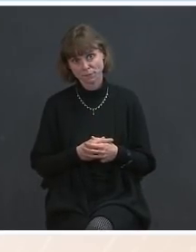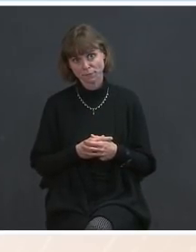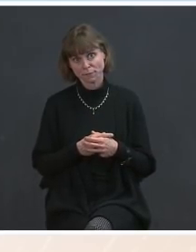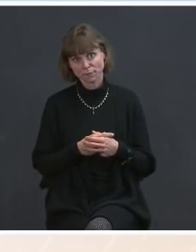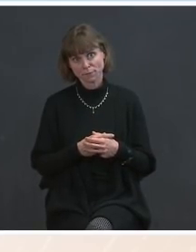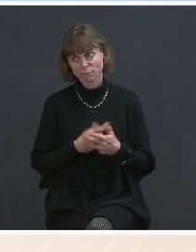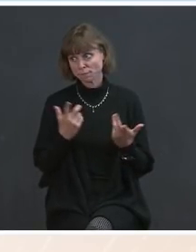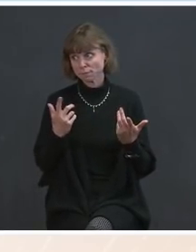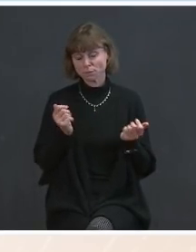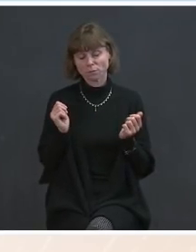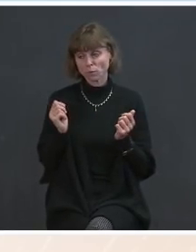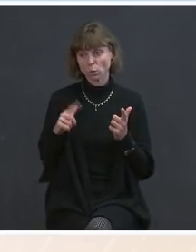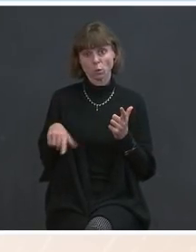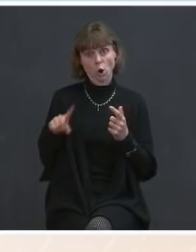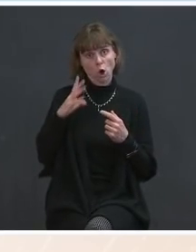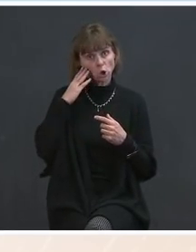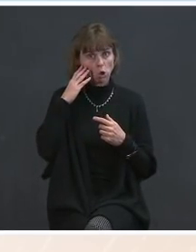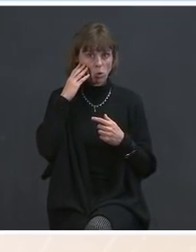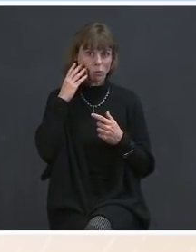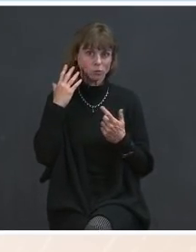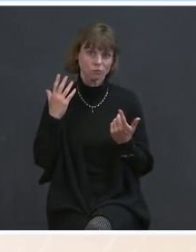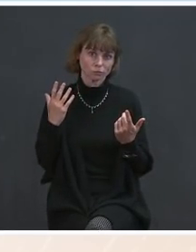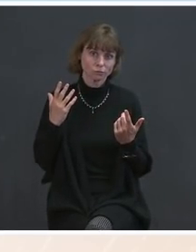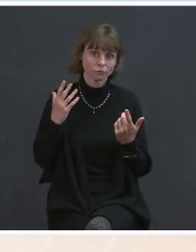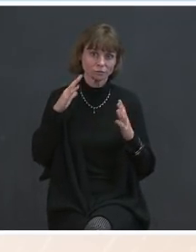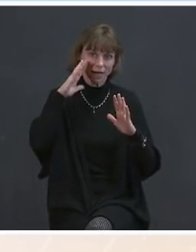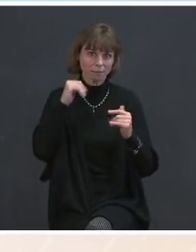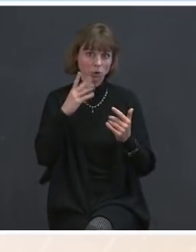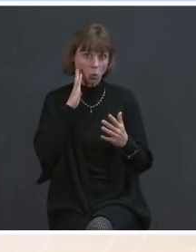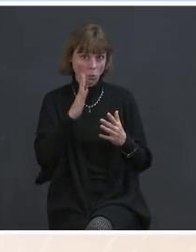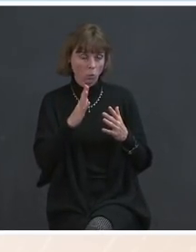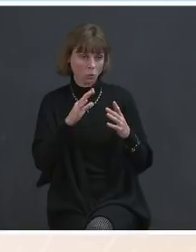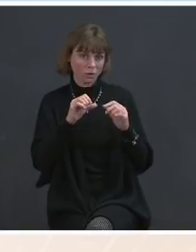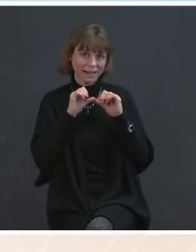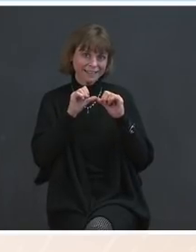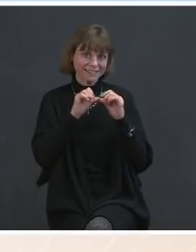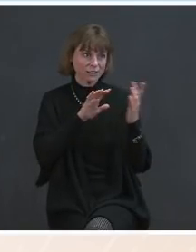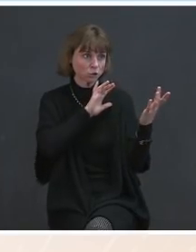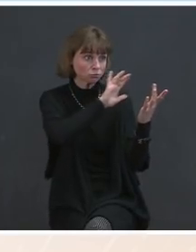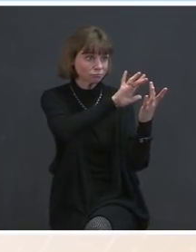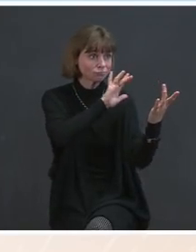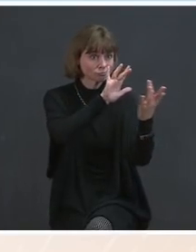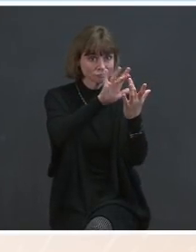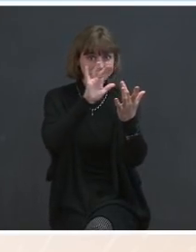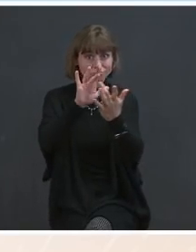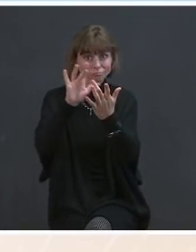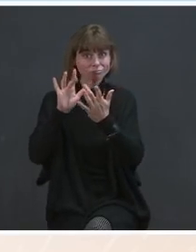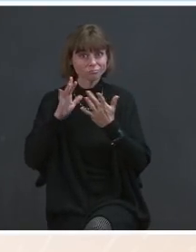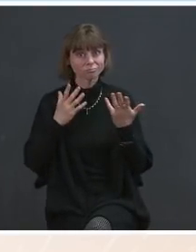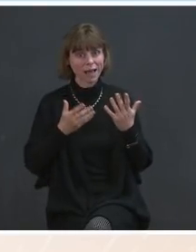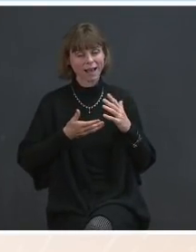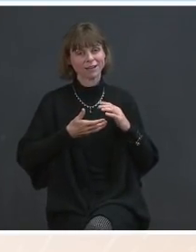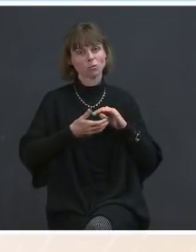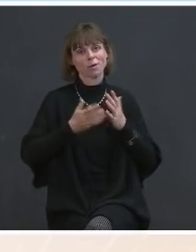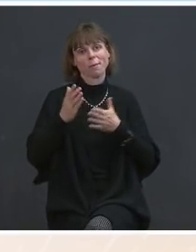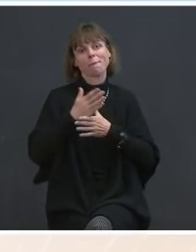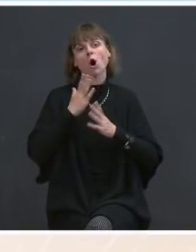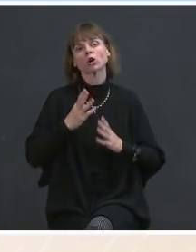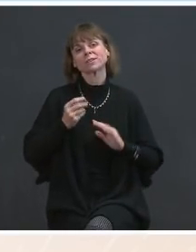that there will be a continued expansion of engagement with partners and allies in the region, and this will, of course, be a top- -- a topic of discussion.